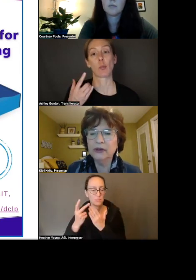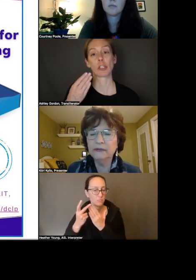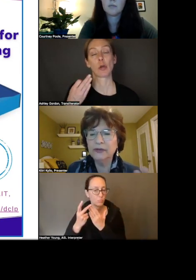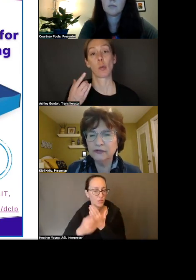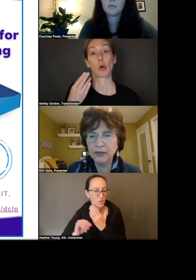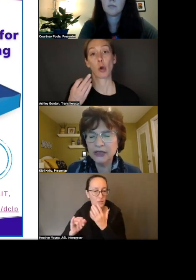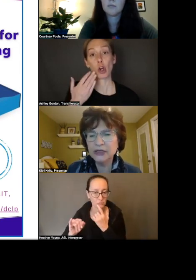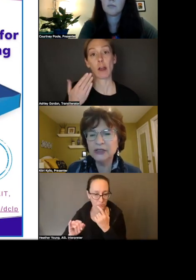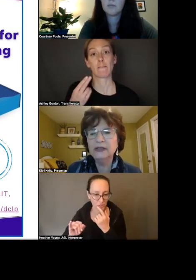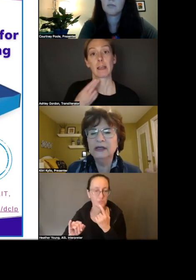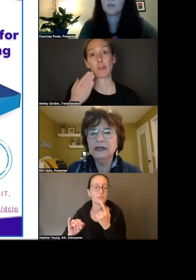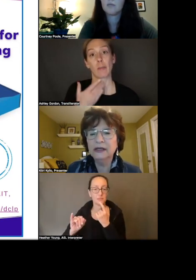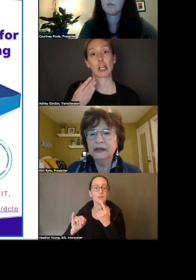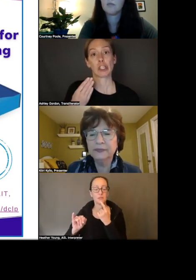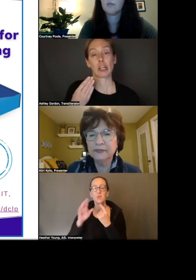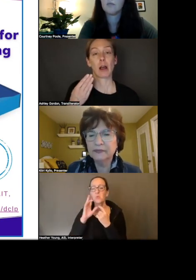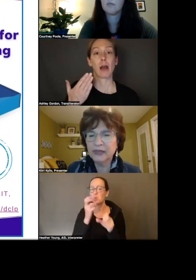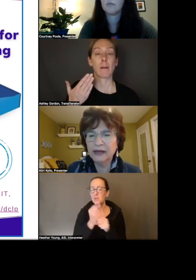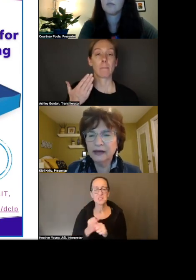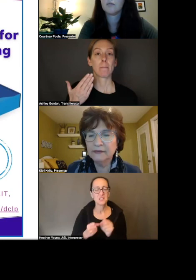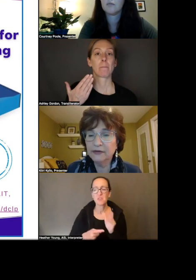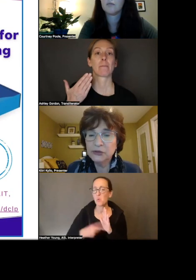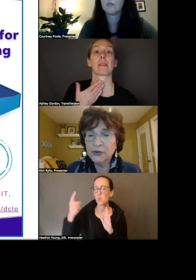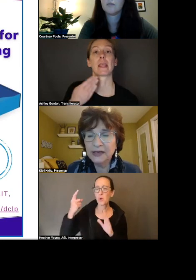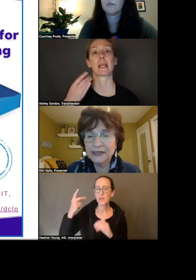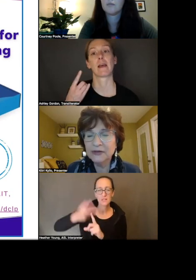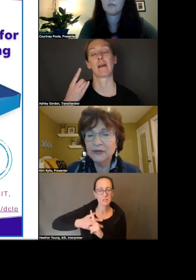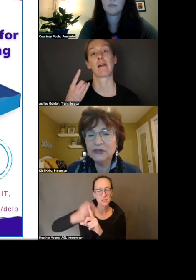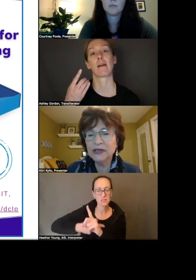of information and a fun toy and activity for your child,